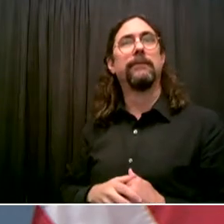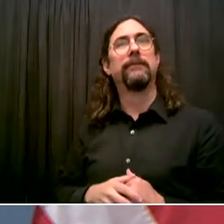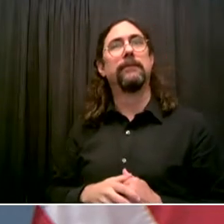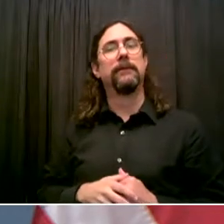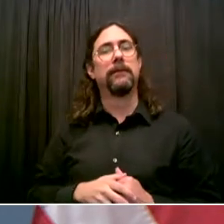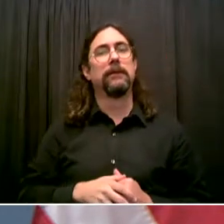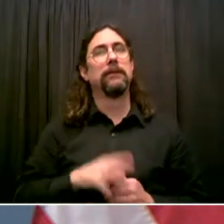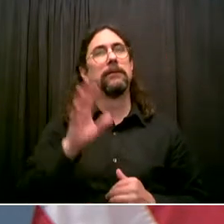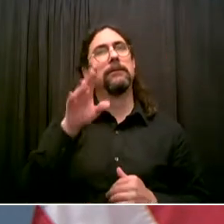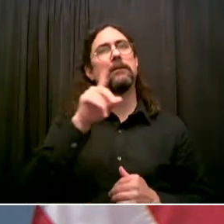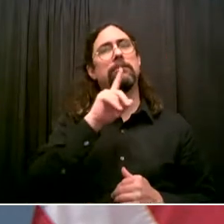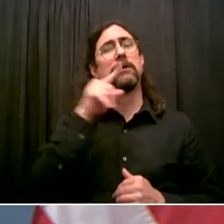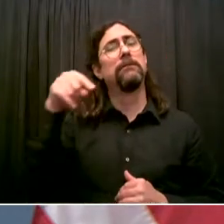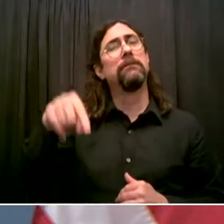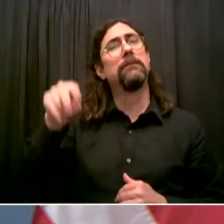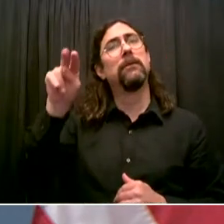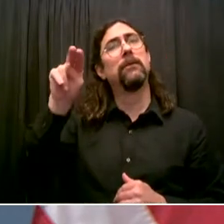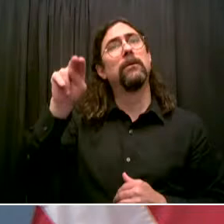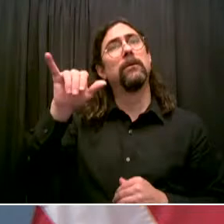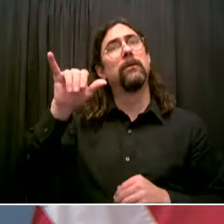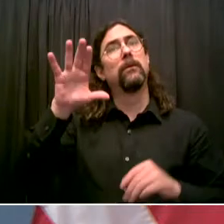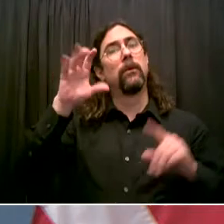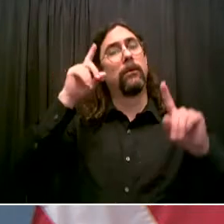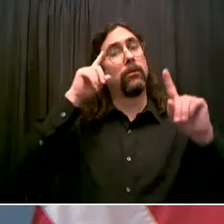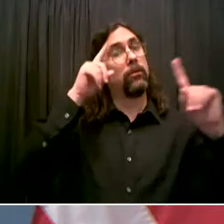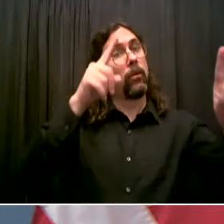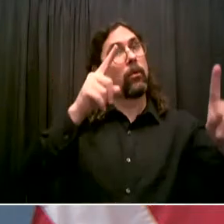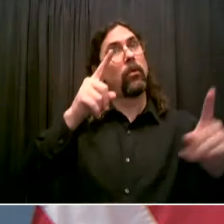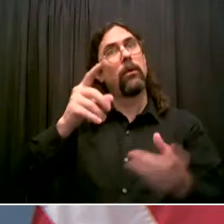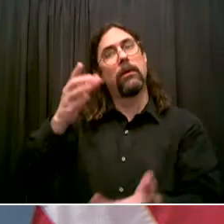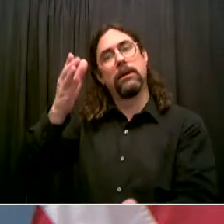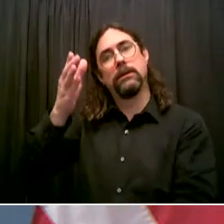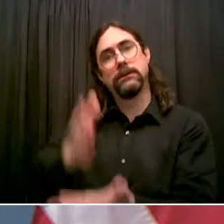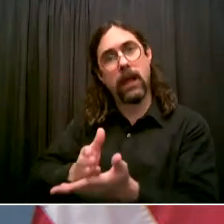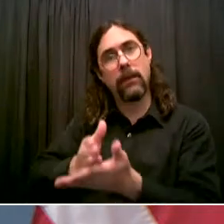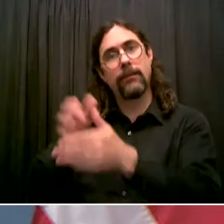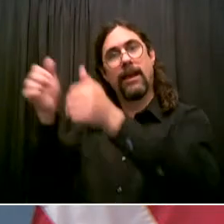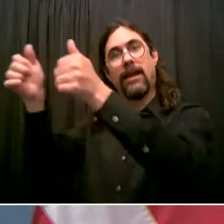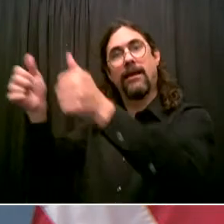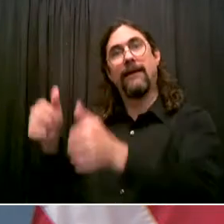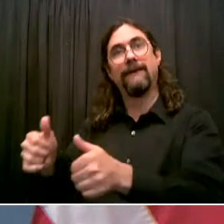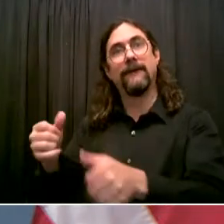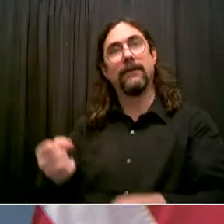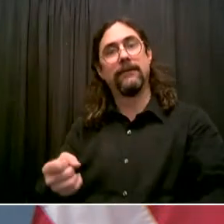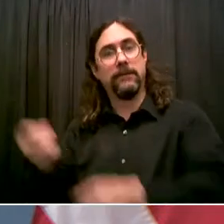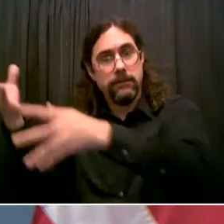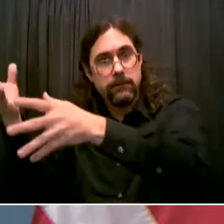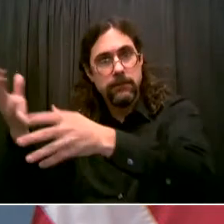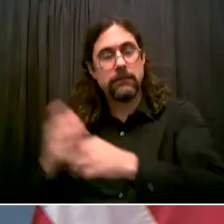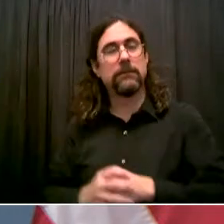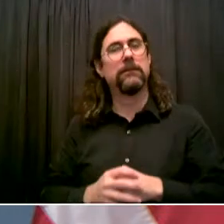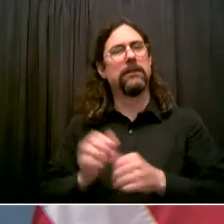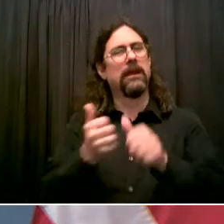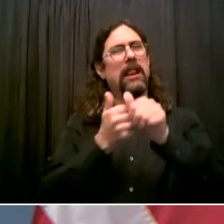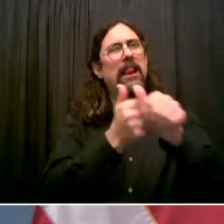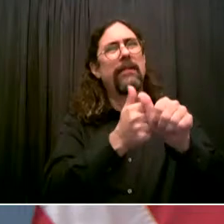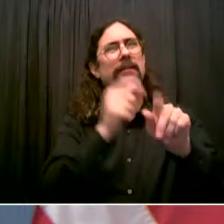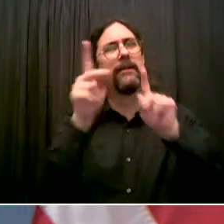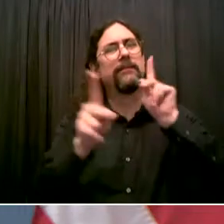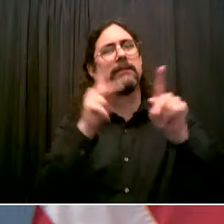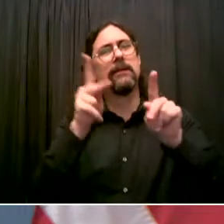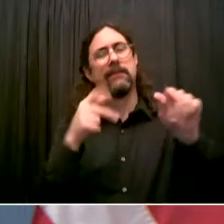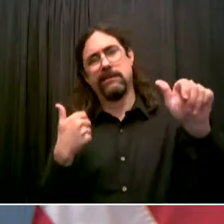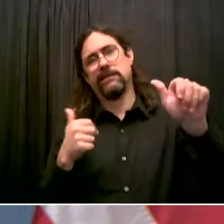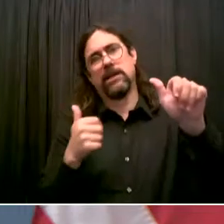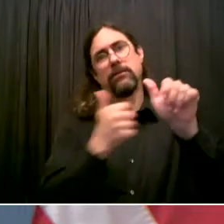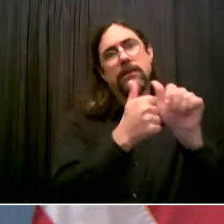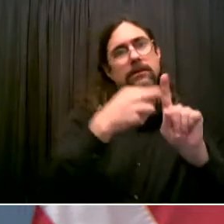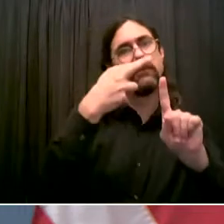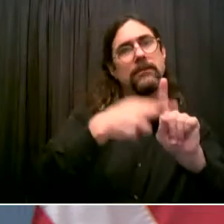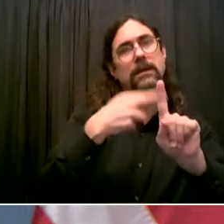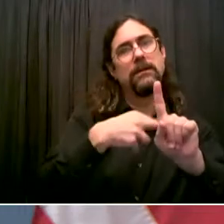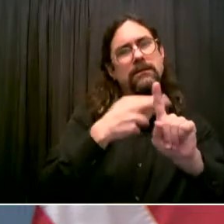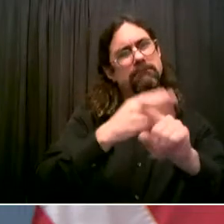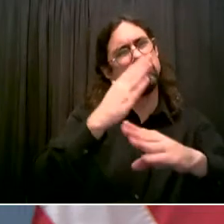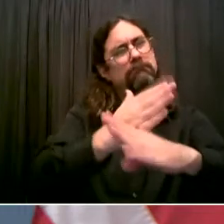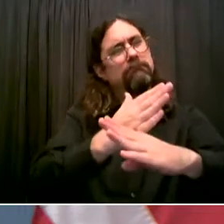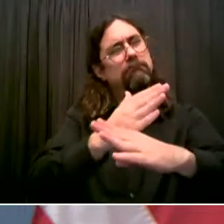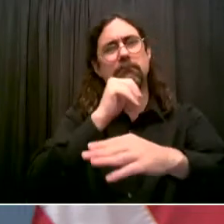SAID, THERE ARE